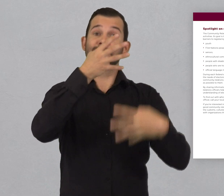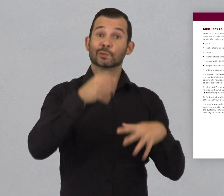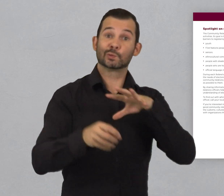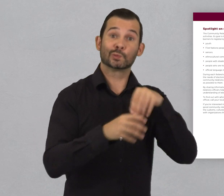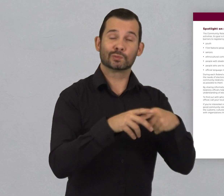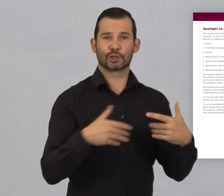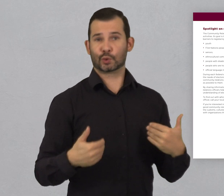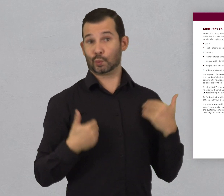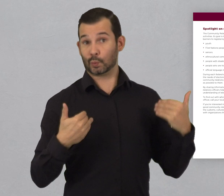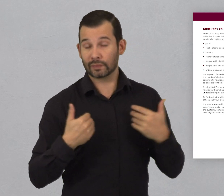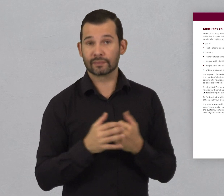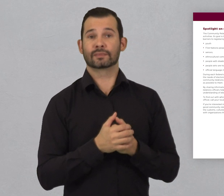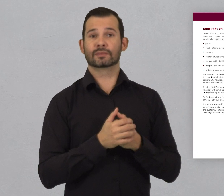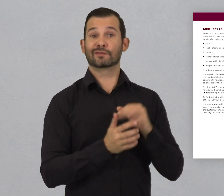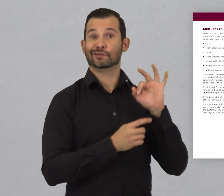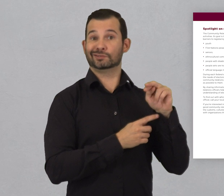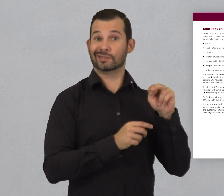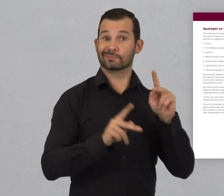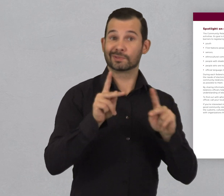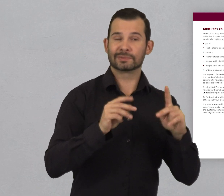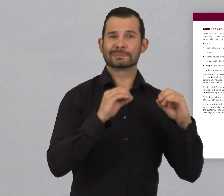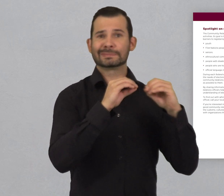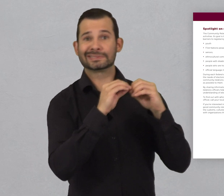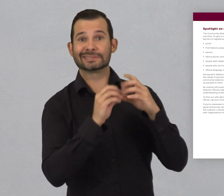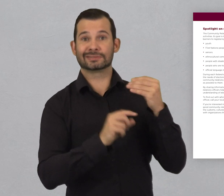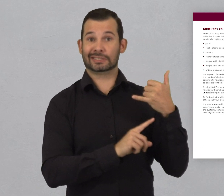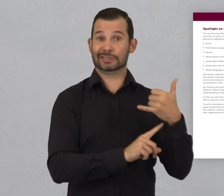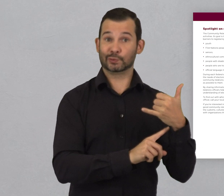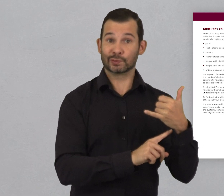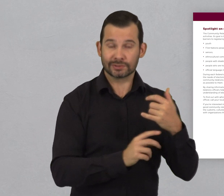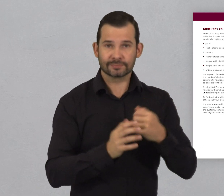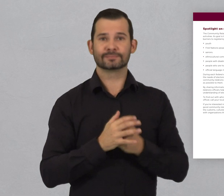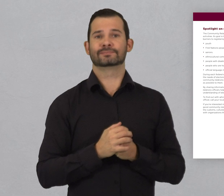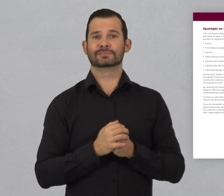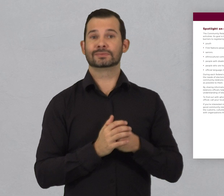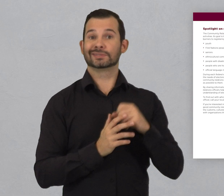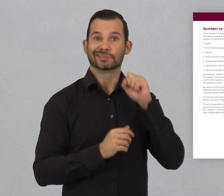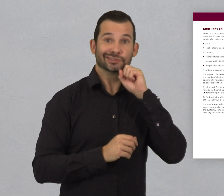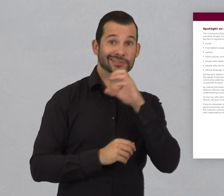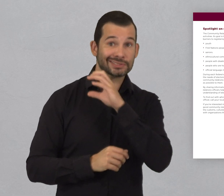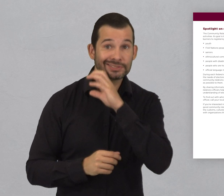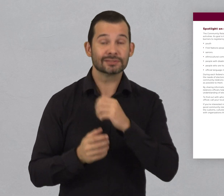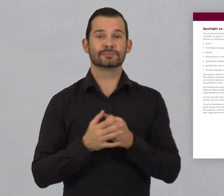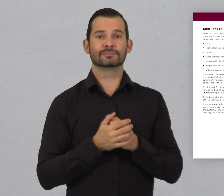· youth · First Nations people, Métis and Inuit · seniors